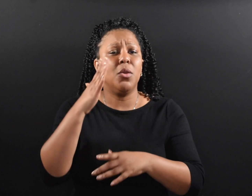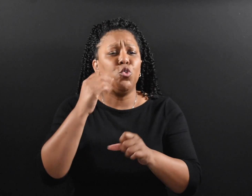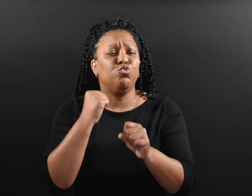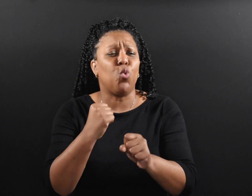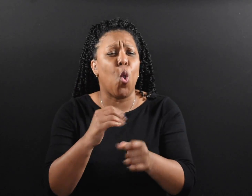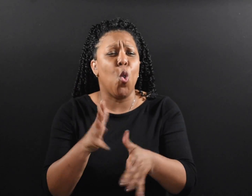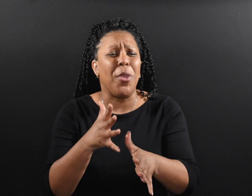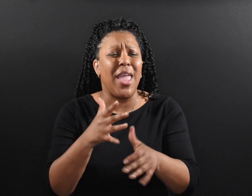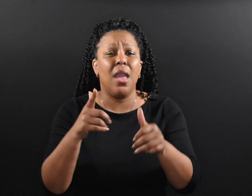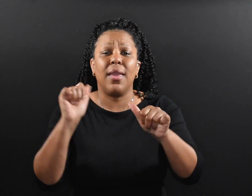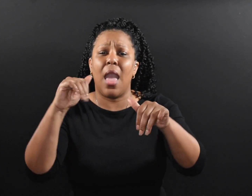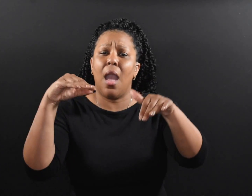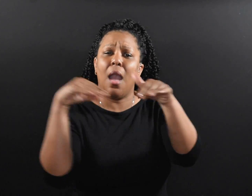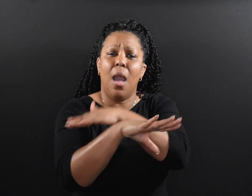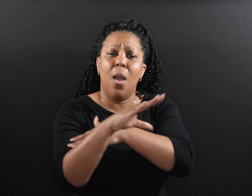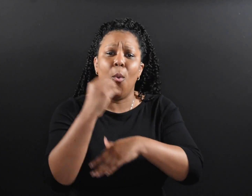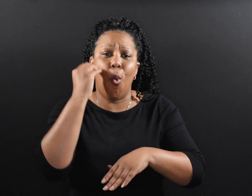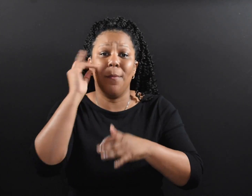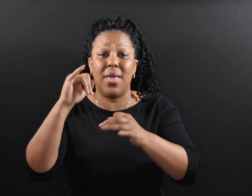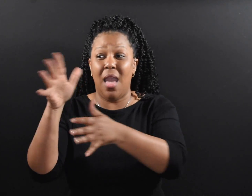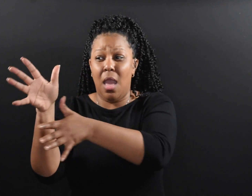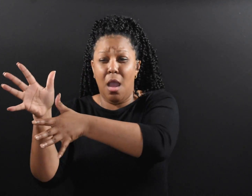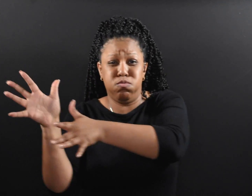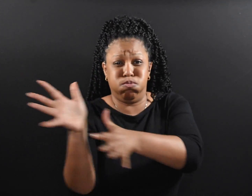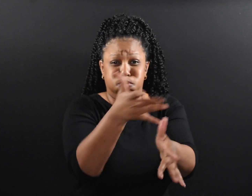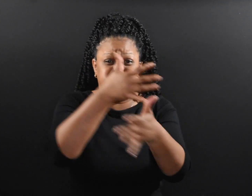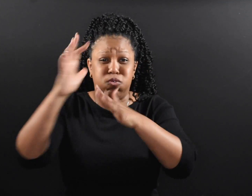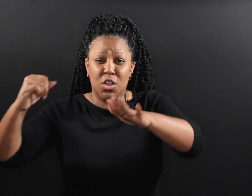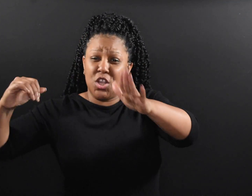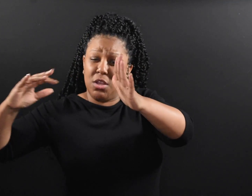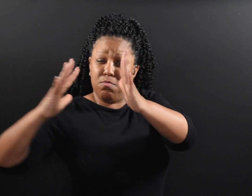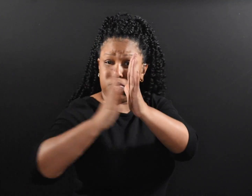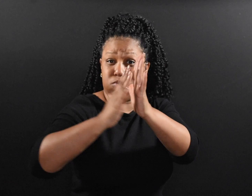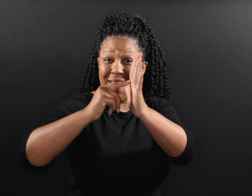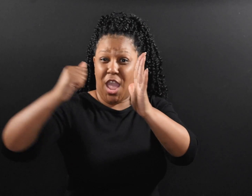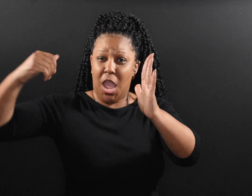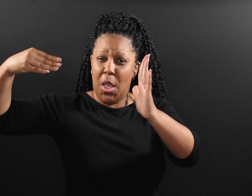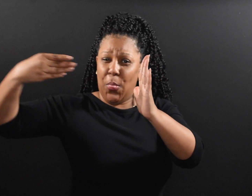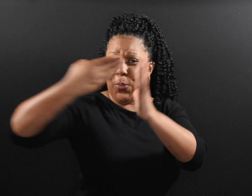Strong winds can blow over the top of the home, pushing and pulling air into and out of the house.